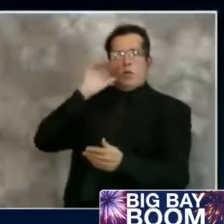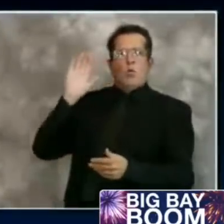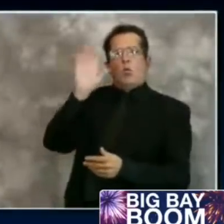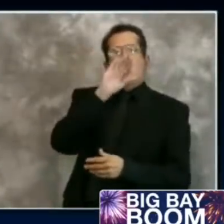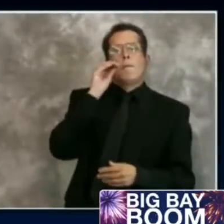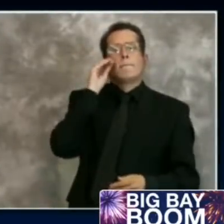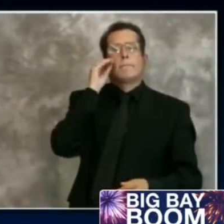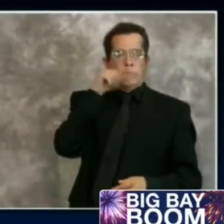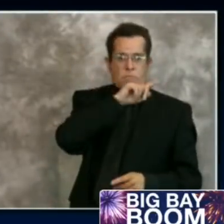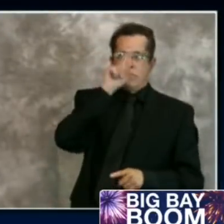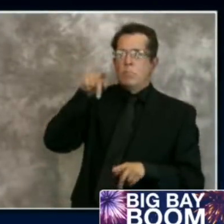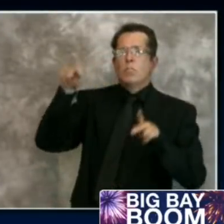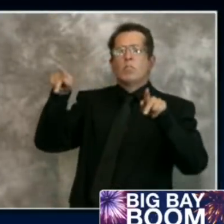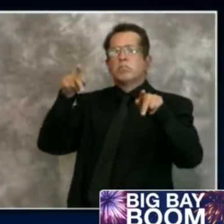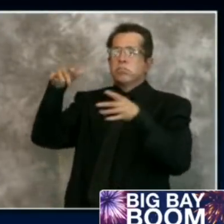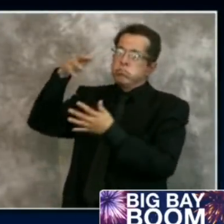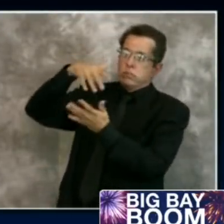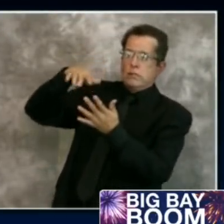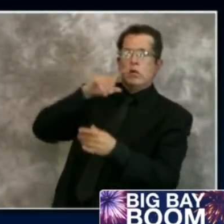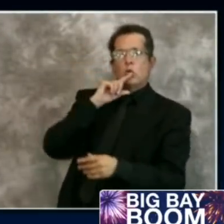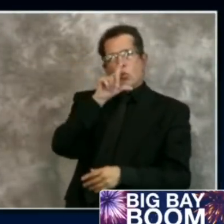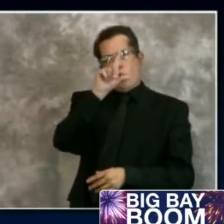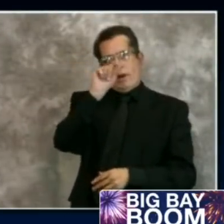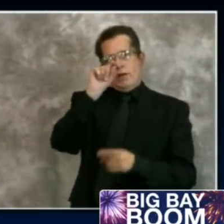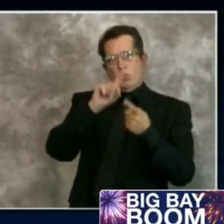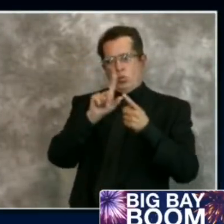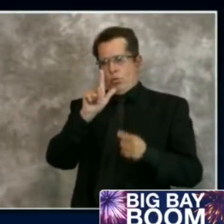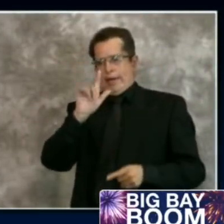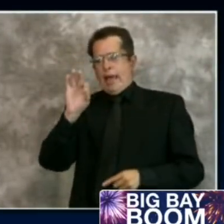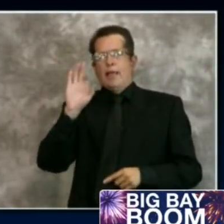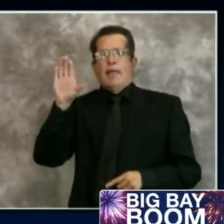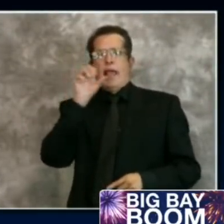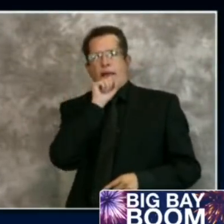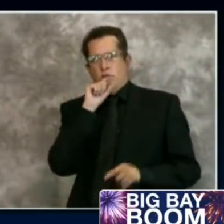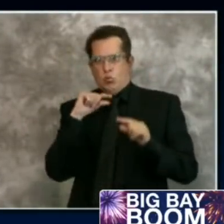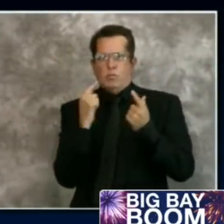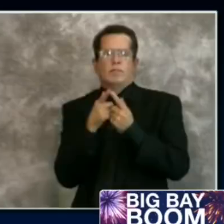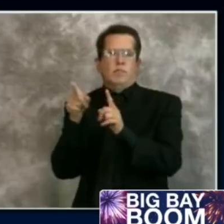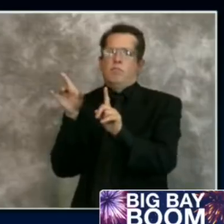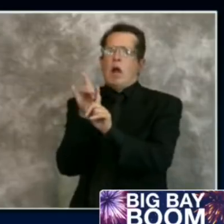7980 PLUS. SO WHAT DOES THIS MEAN PEOPLE ARE GOING OUT IN LARGE NUMBERS AND INTERACTING WITH PEOPLE OUTSIDE OF THEIR